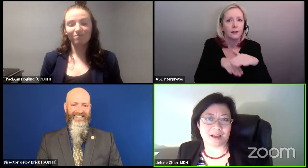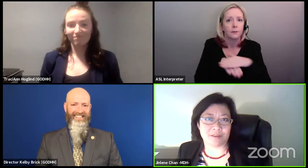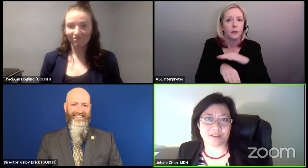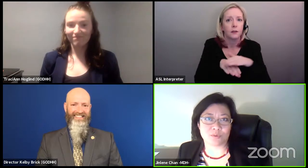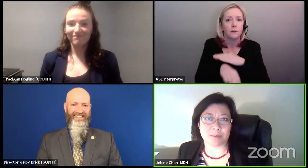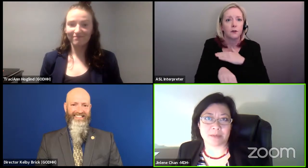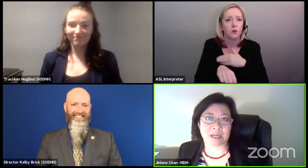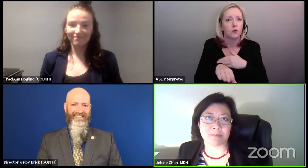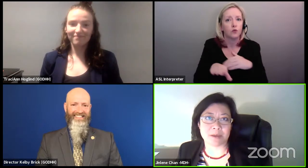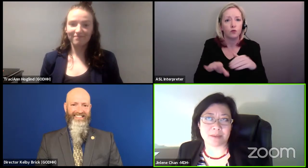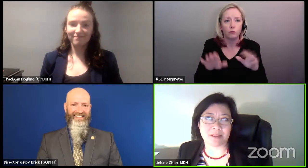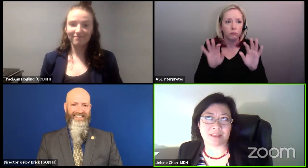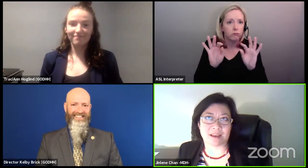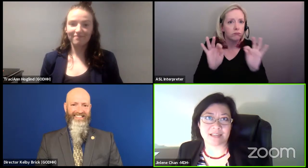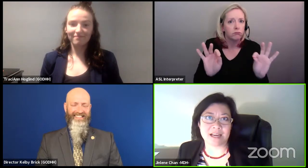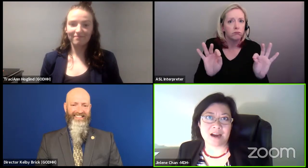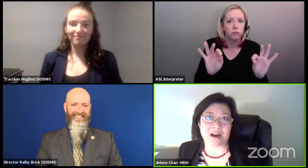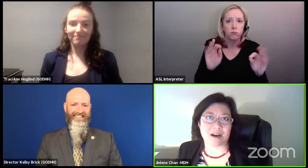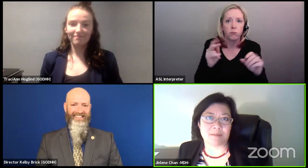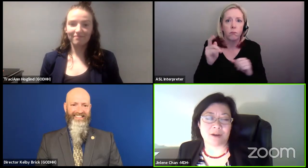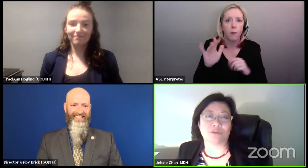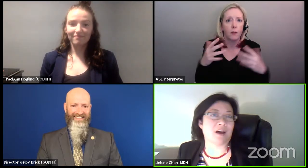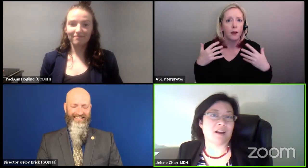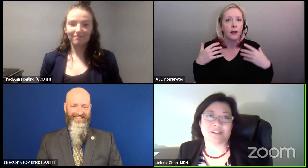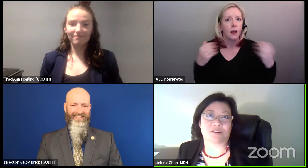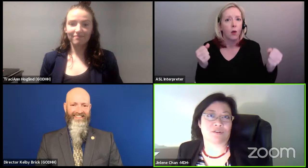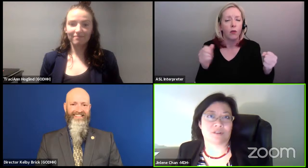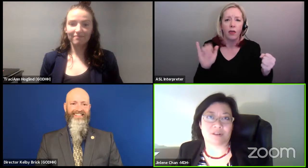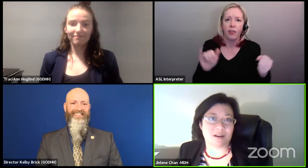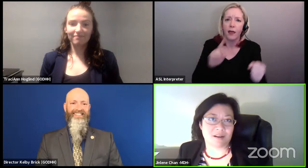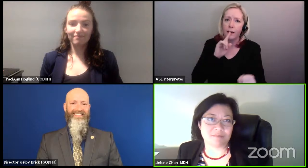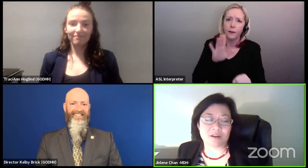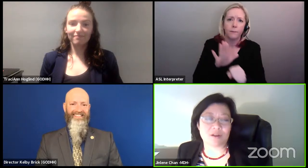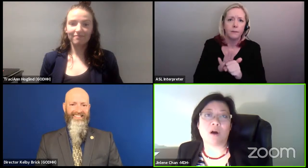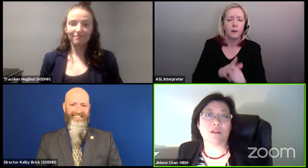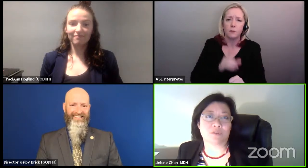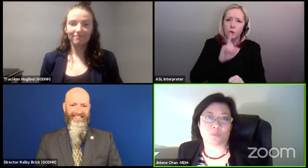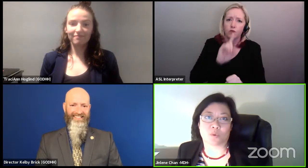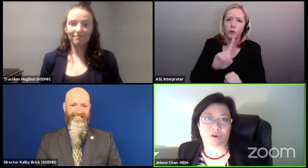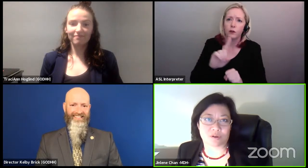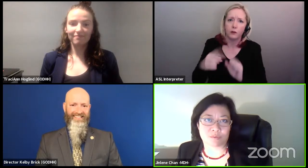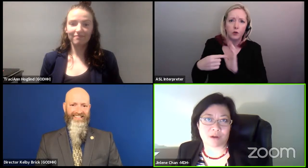health has really been a commitment that underlies her, you know, all of her work throughout